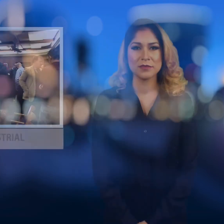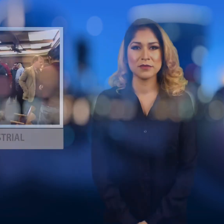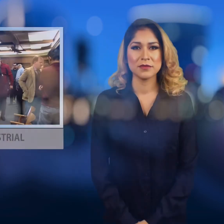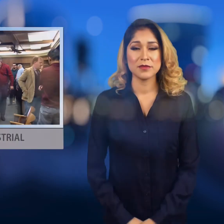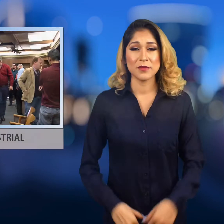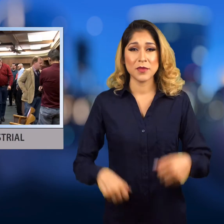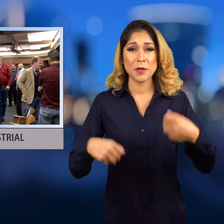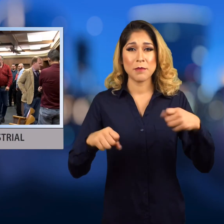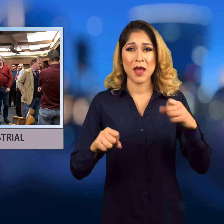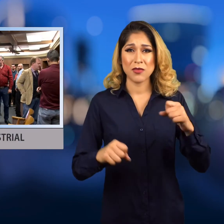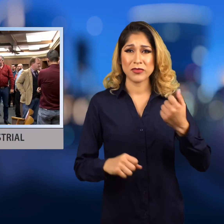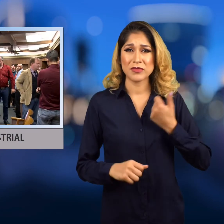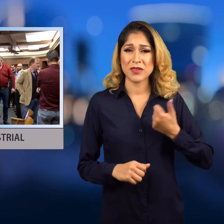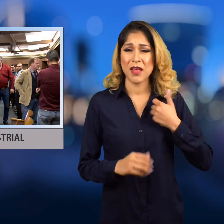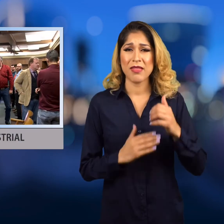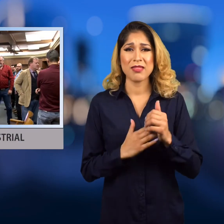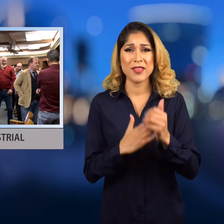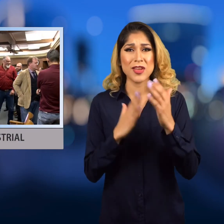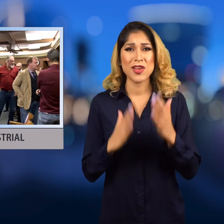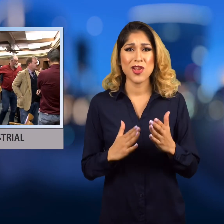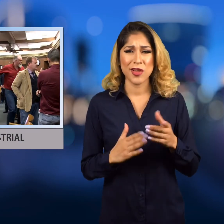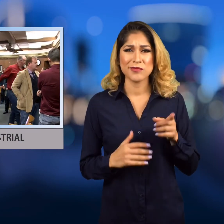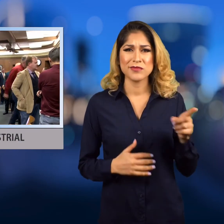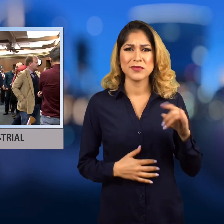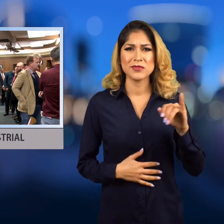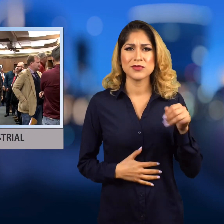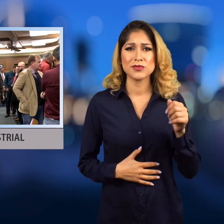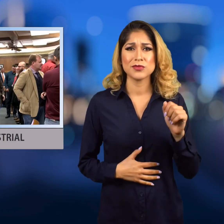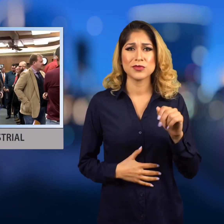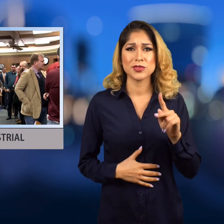The trial of biker gang leader Jake Carrizal